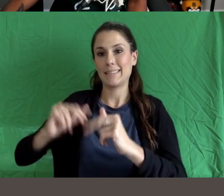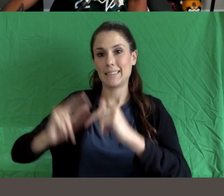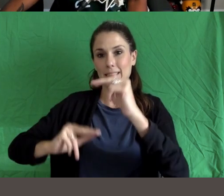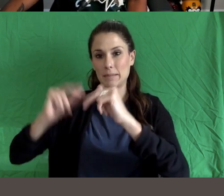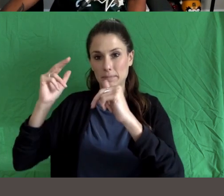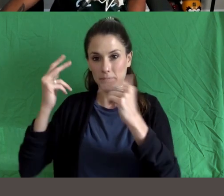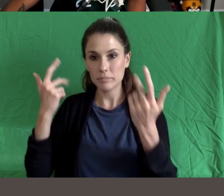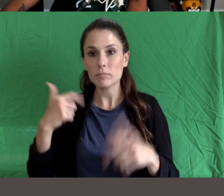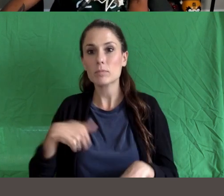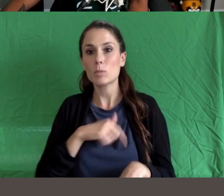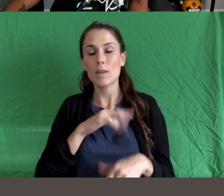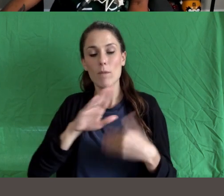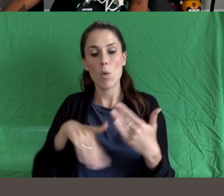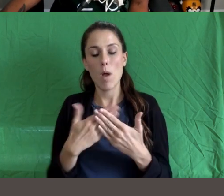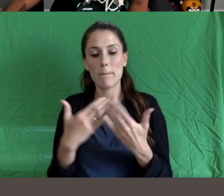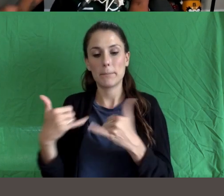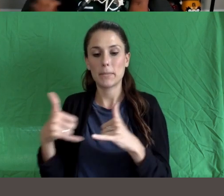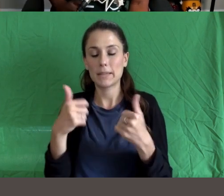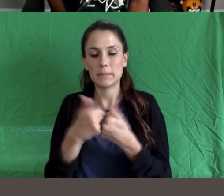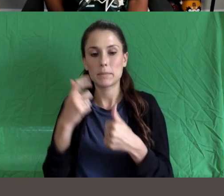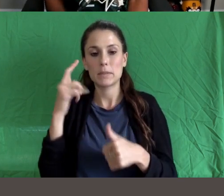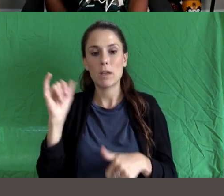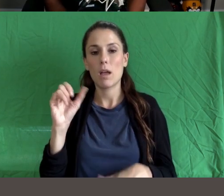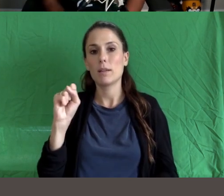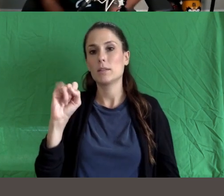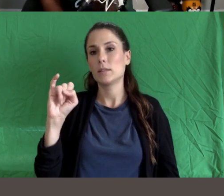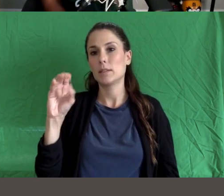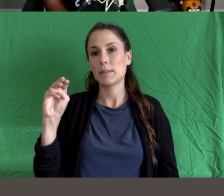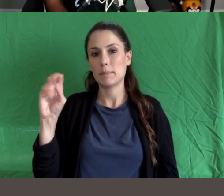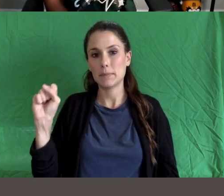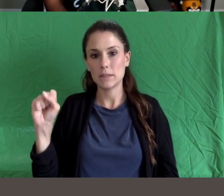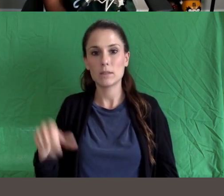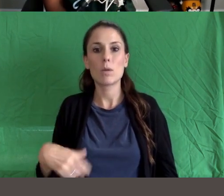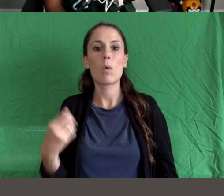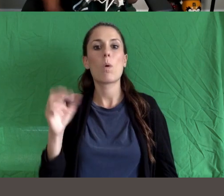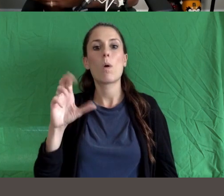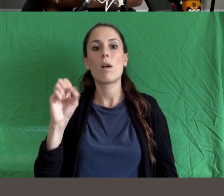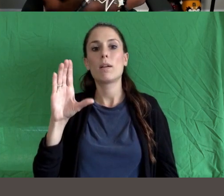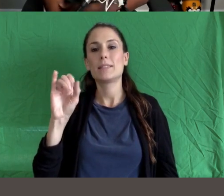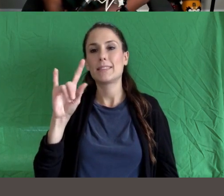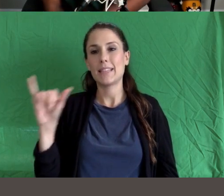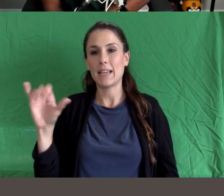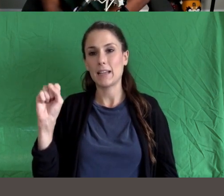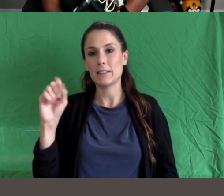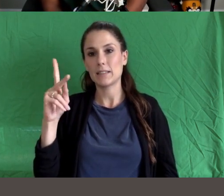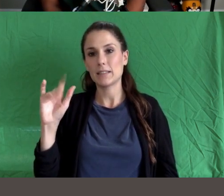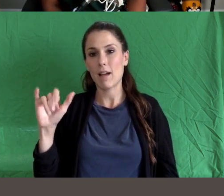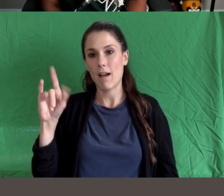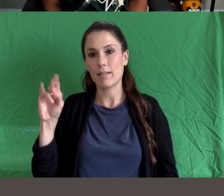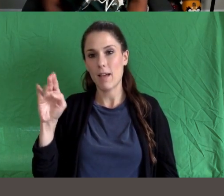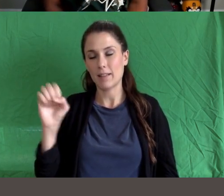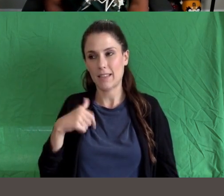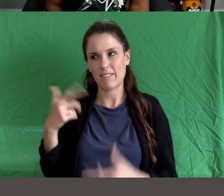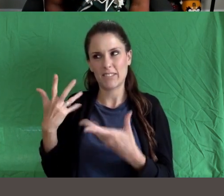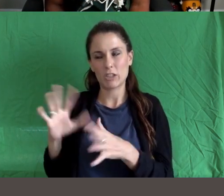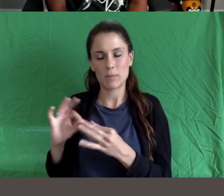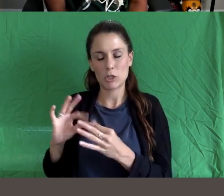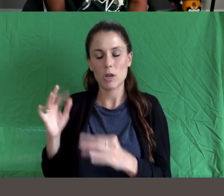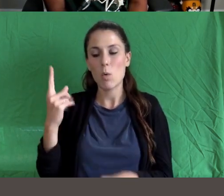So we've all played games like The Sims or Cities Skylines, as it was mentioned, and one of the